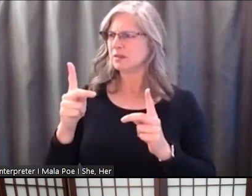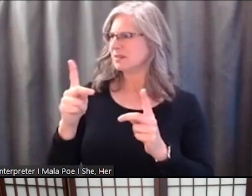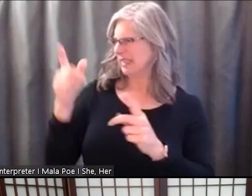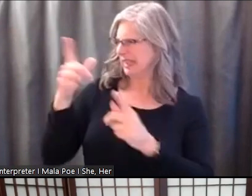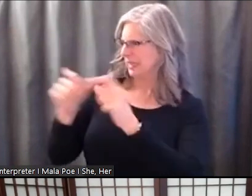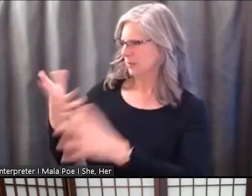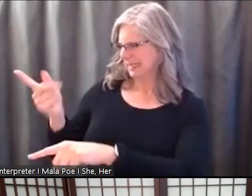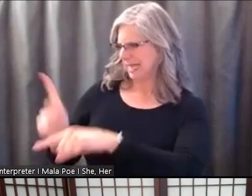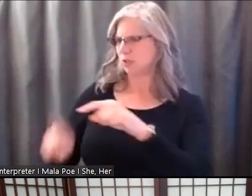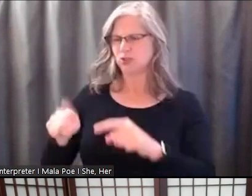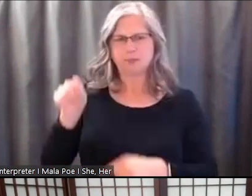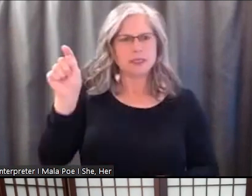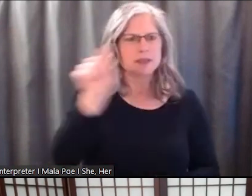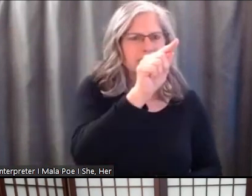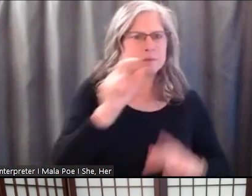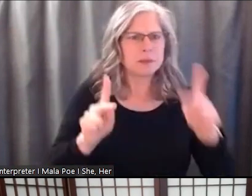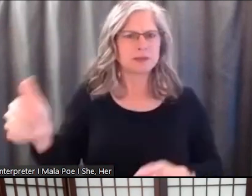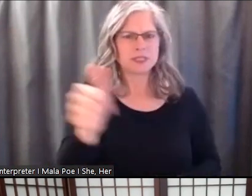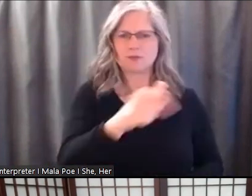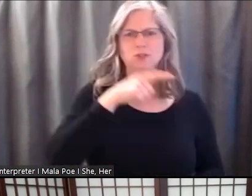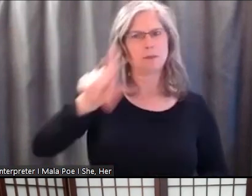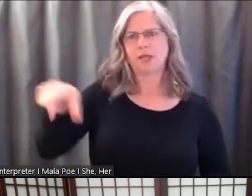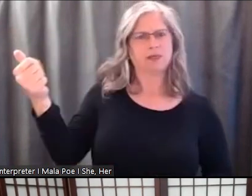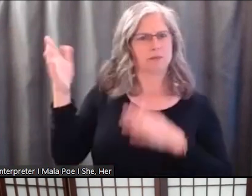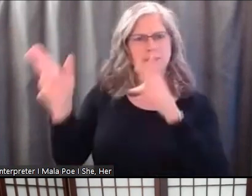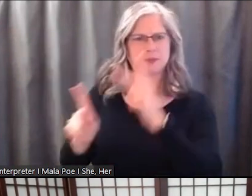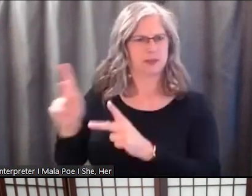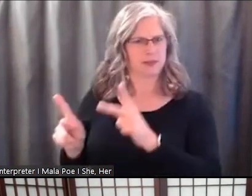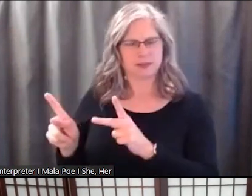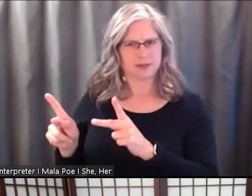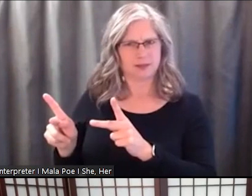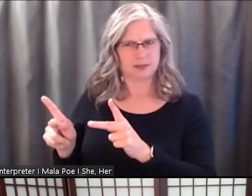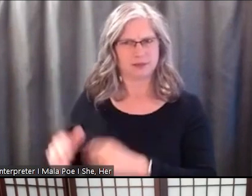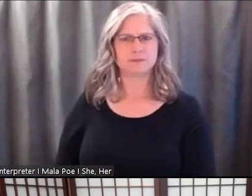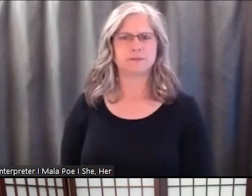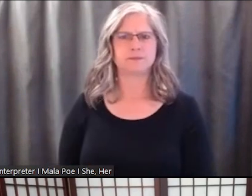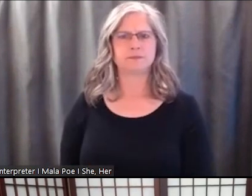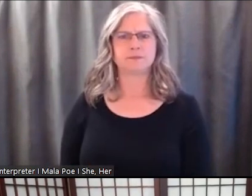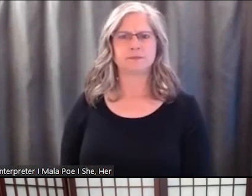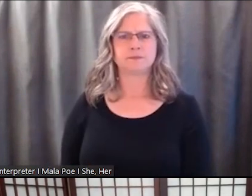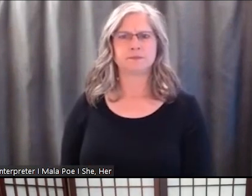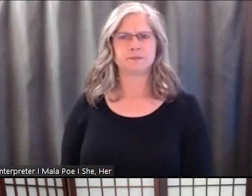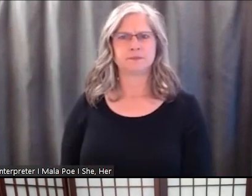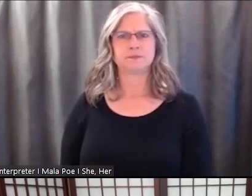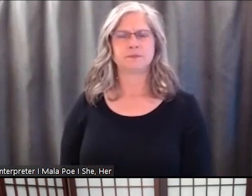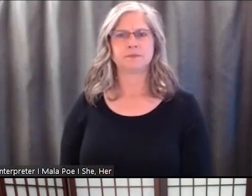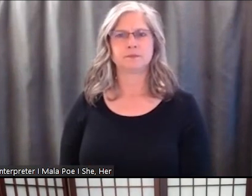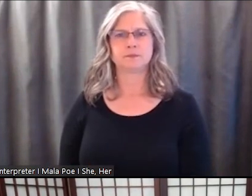and it shouldn't be anybody else." Daryl noted,